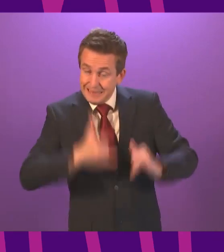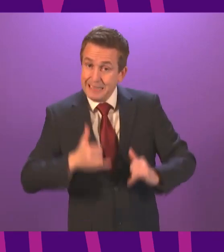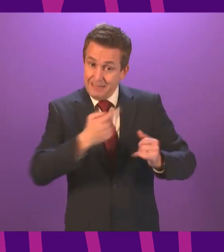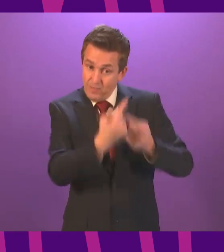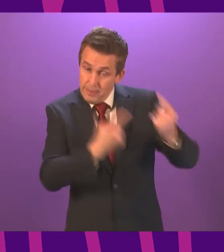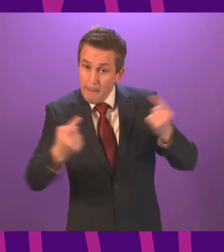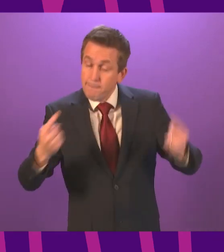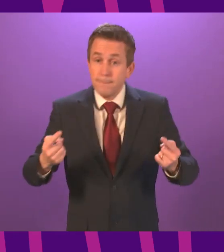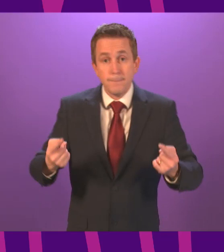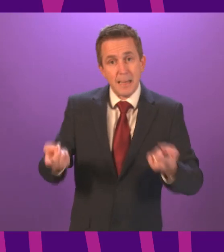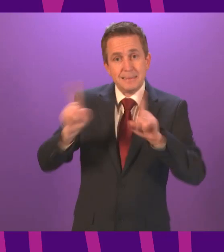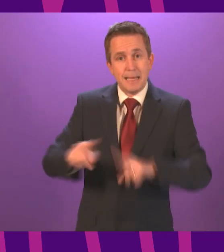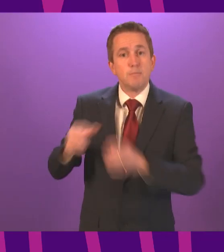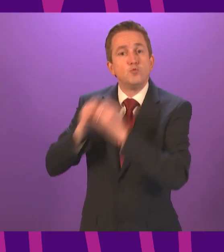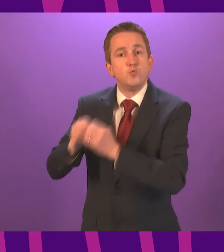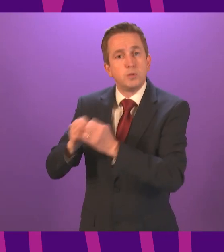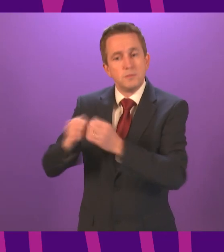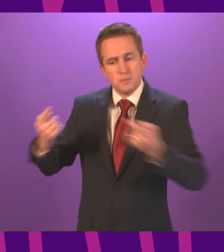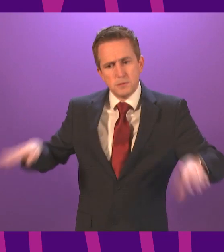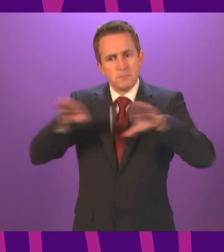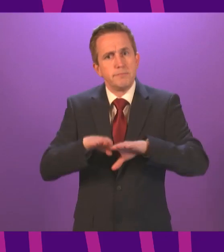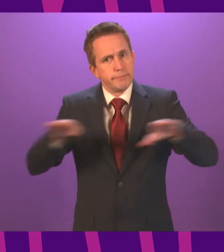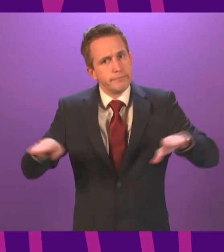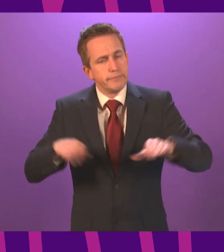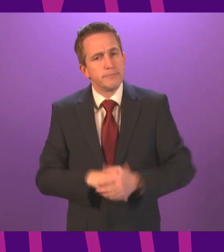The First Minister: Obviously, any arrangements for testing would